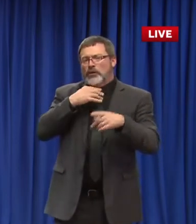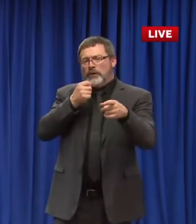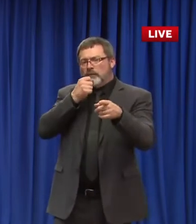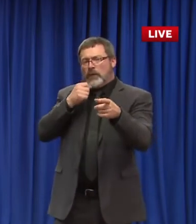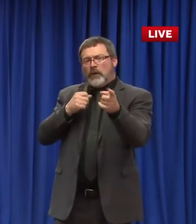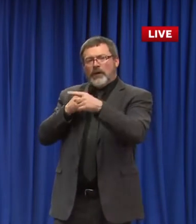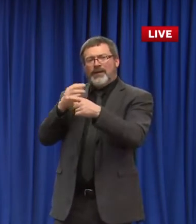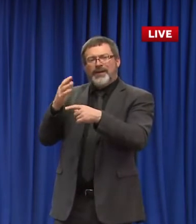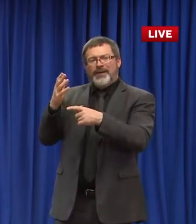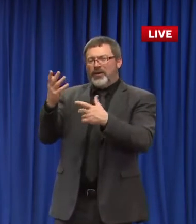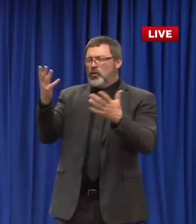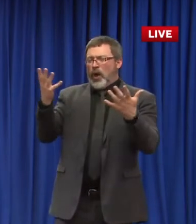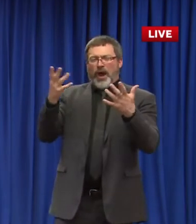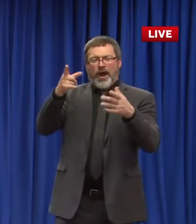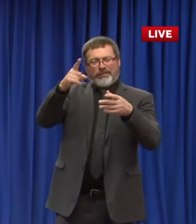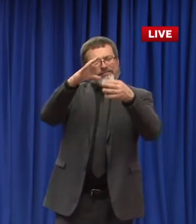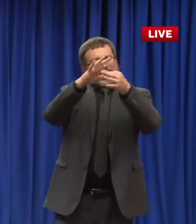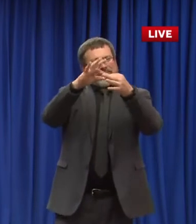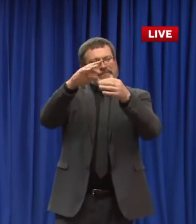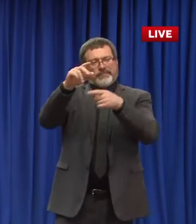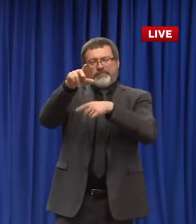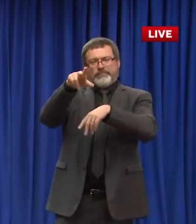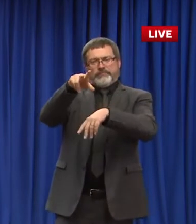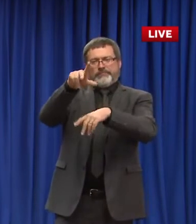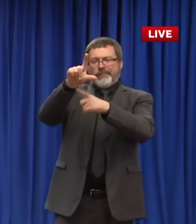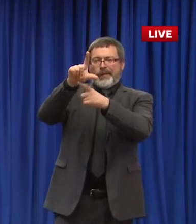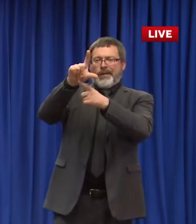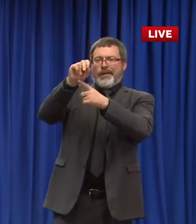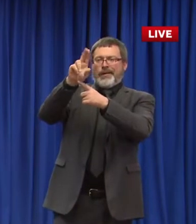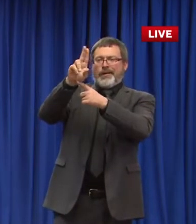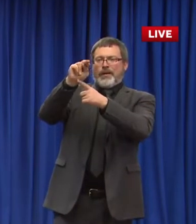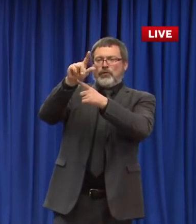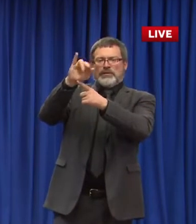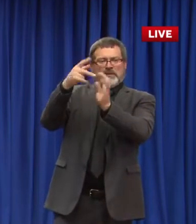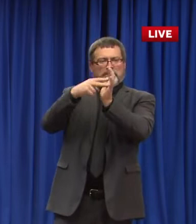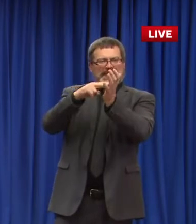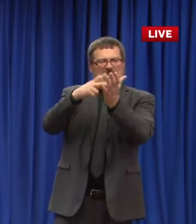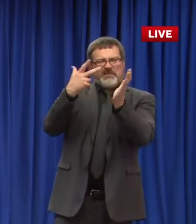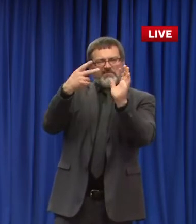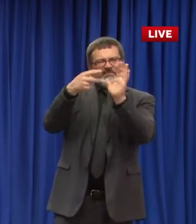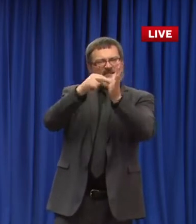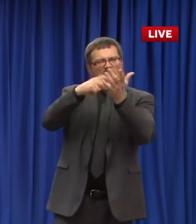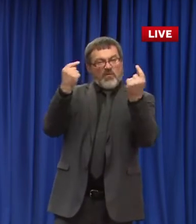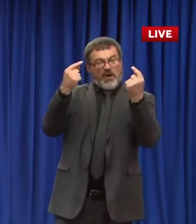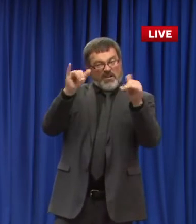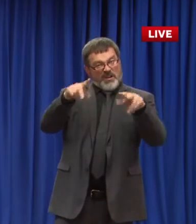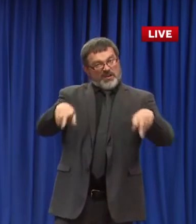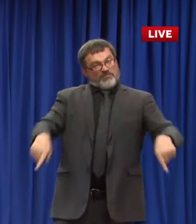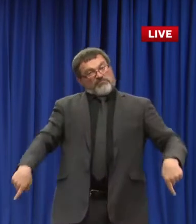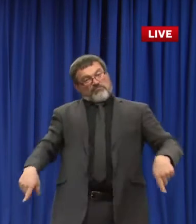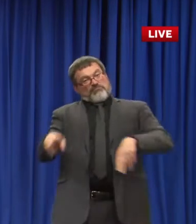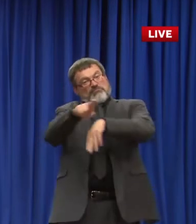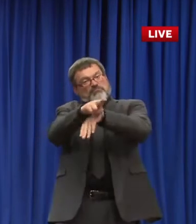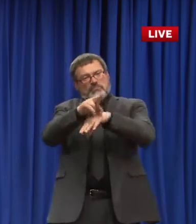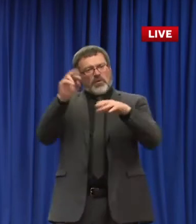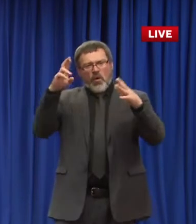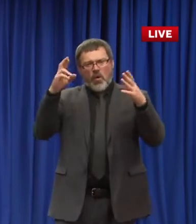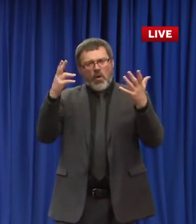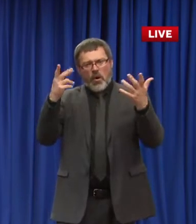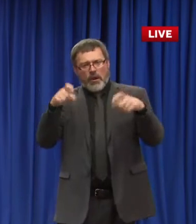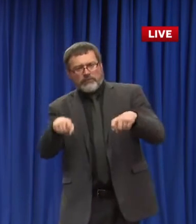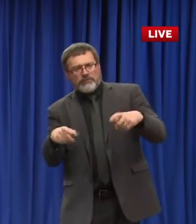WHAT’S THE MINIMUM AMOUNT OF MOVEMENT NECESSARY TO BE WHAT THE IN THE SAND, IS THAT WHAT YOU’RE SAYING IF I DRAW THE LINE?